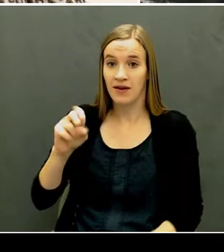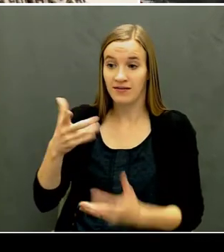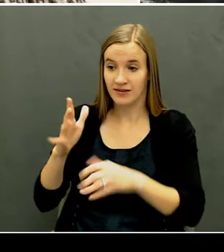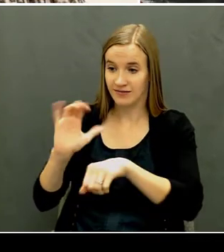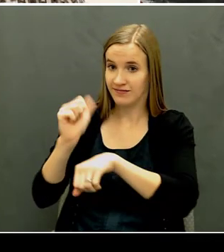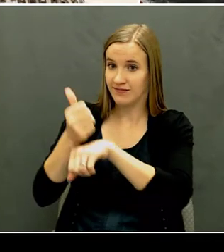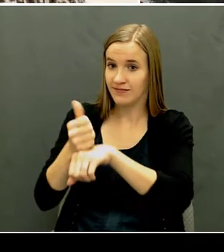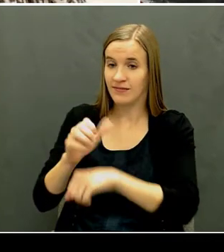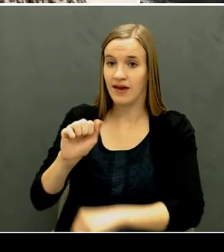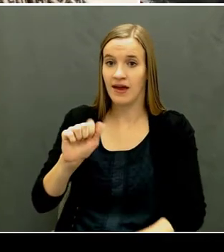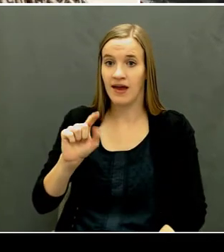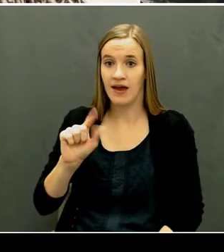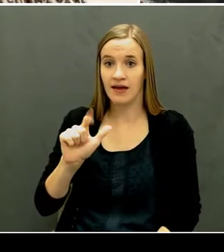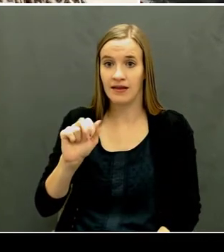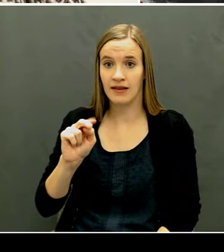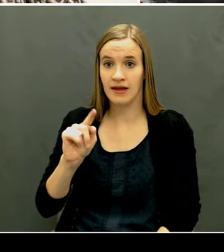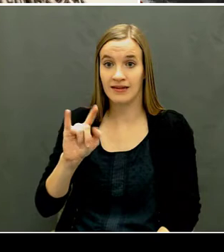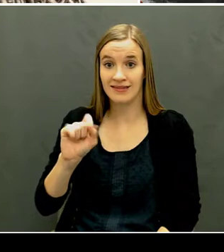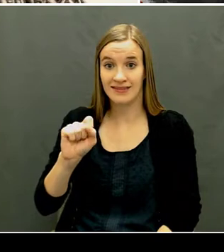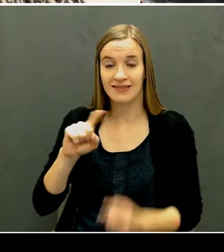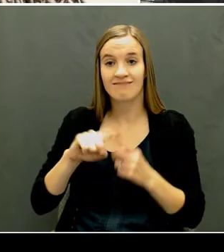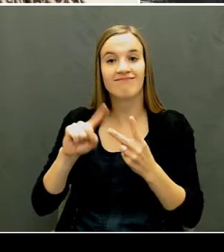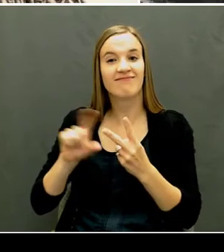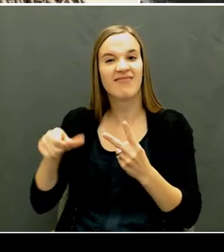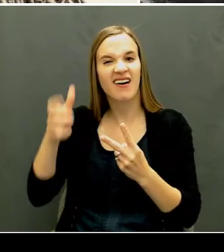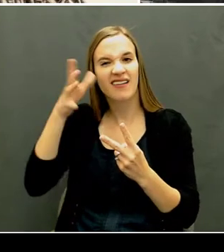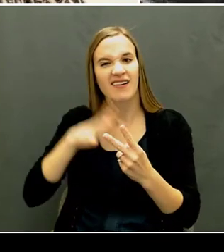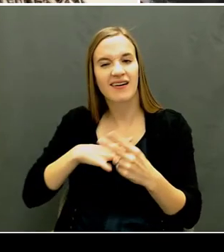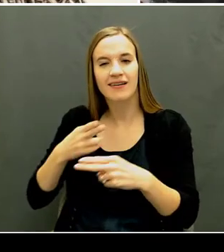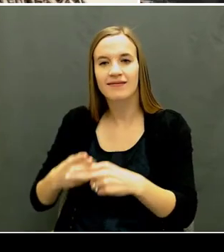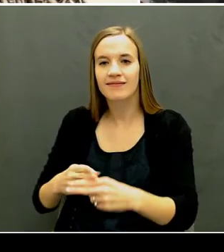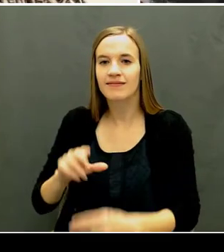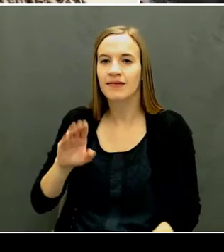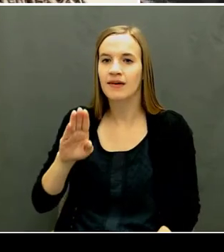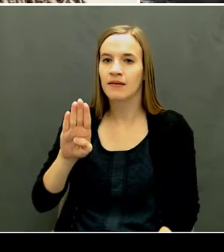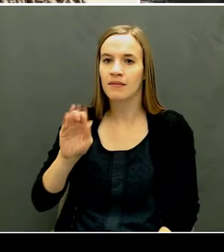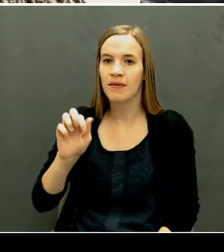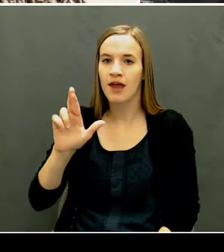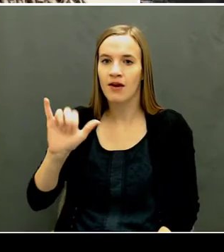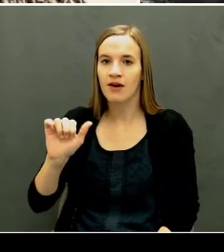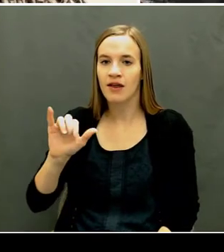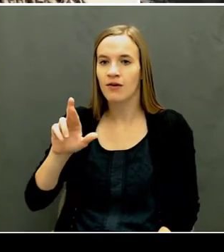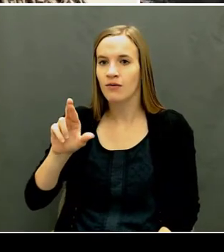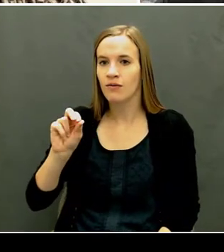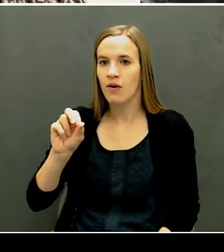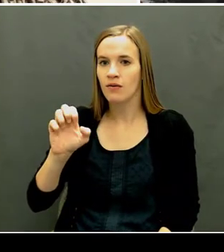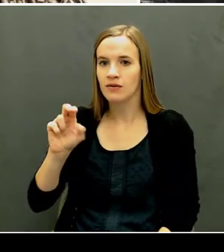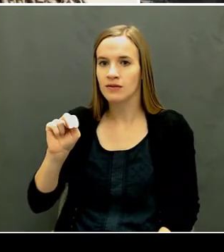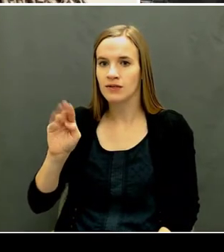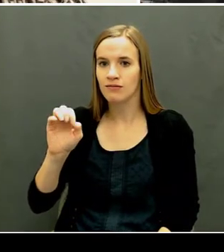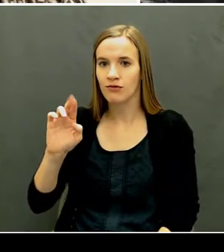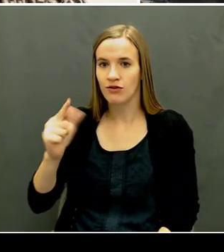Rosenberg. They were colleagues, Wade and Barry, Barry was a little more moderate, especially as